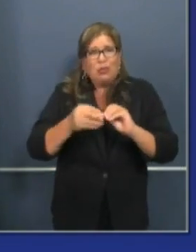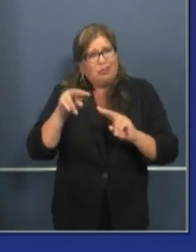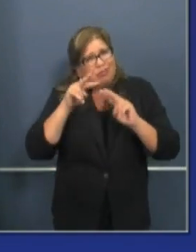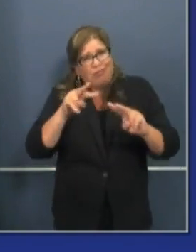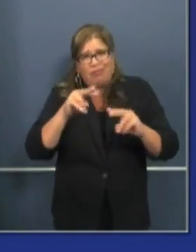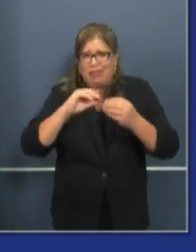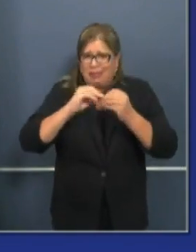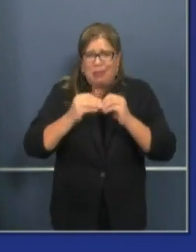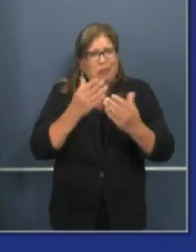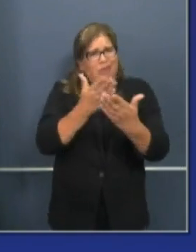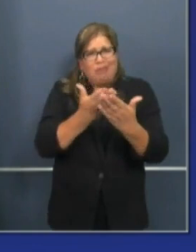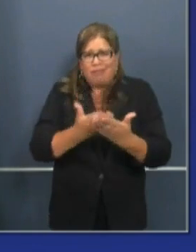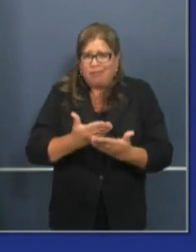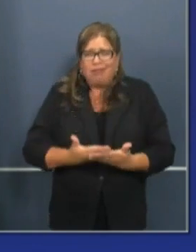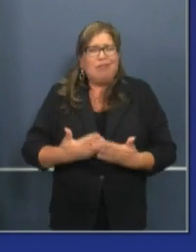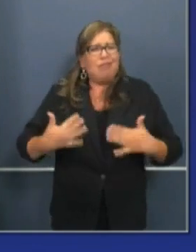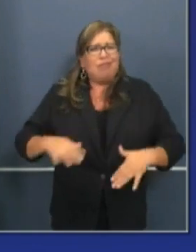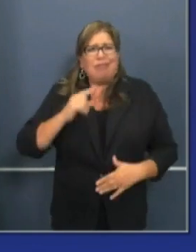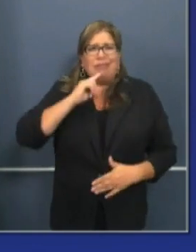TELL A VERY VERY DIFFERENT.